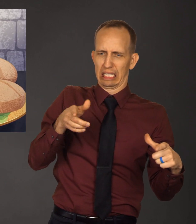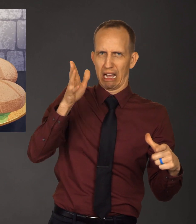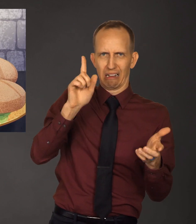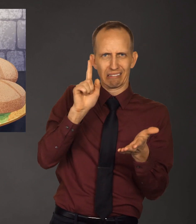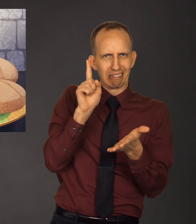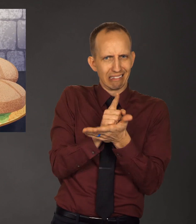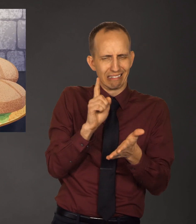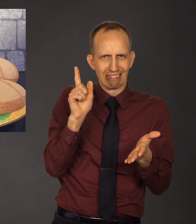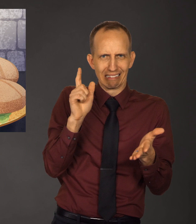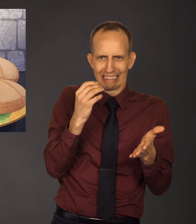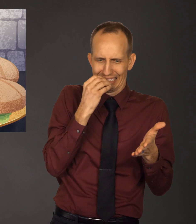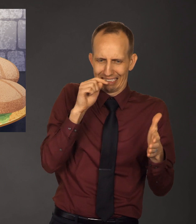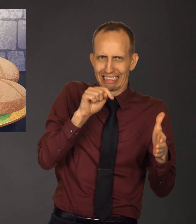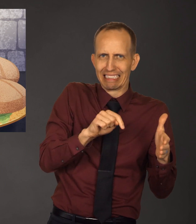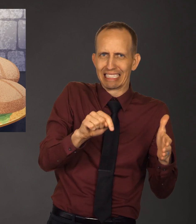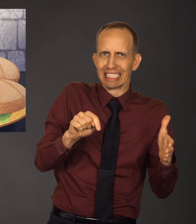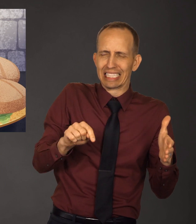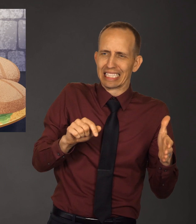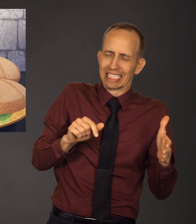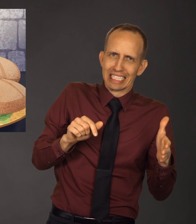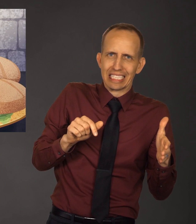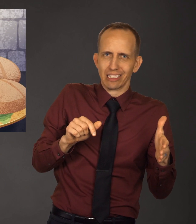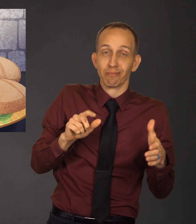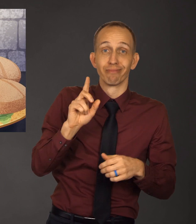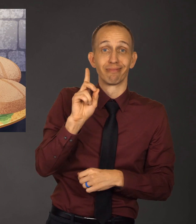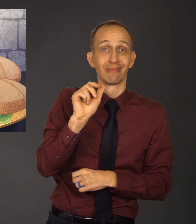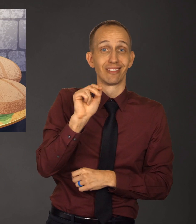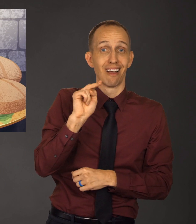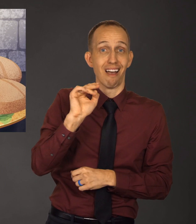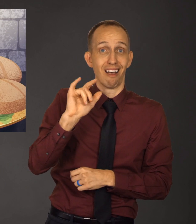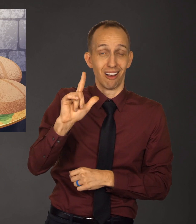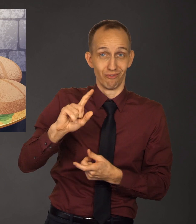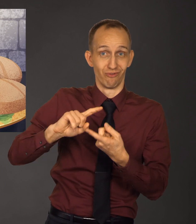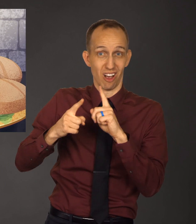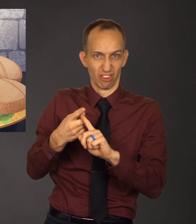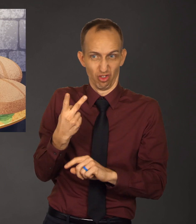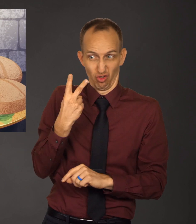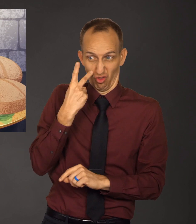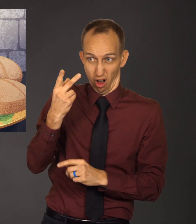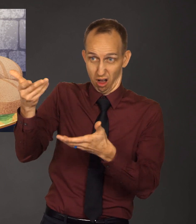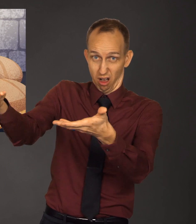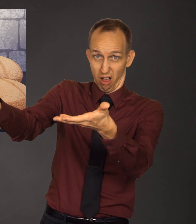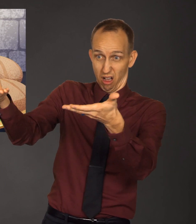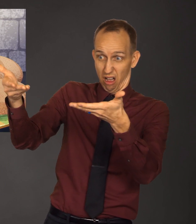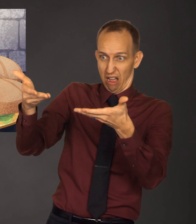But they would not eat the king's food or drink the wine. It was against God's commandments.